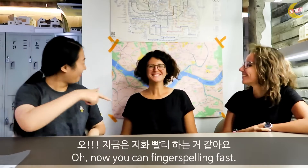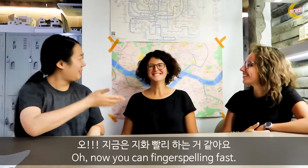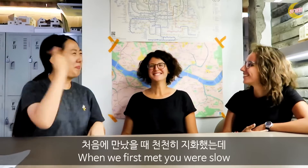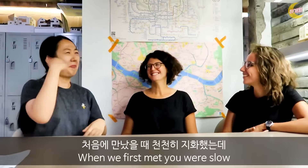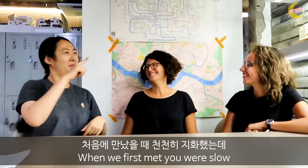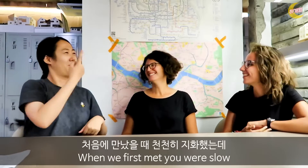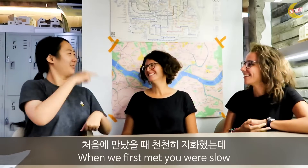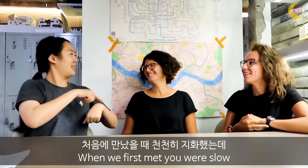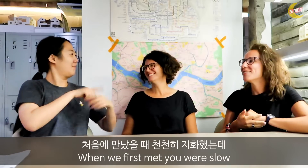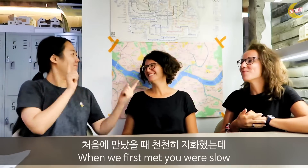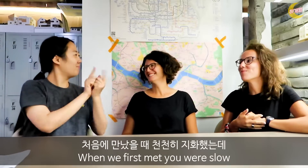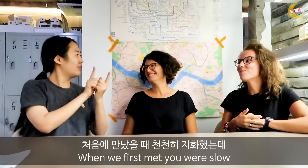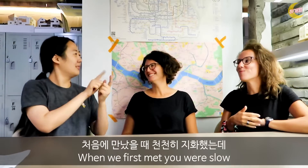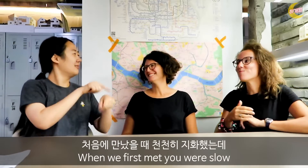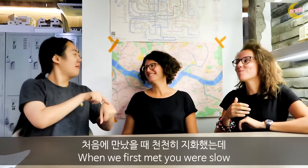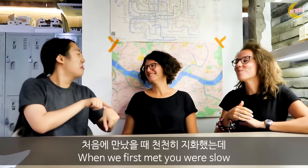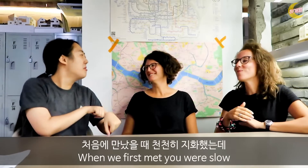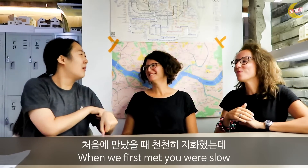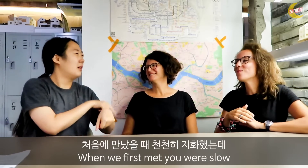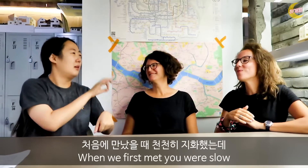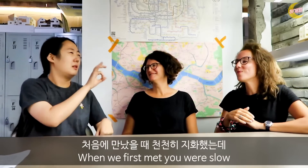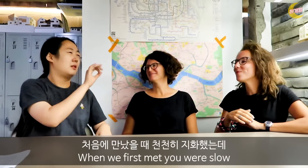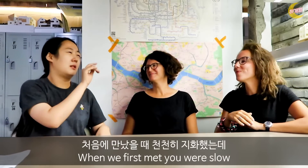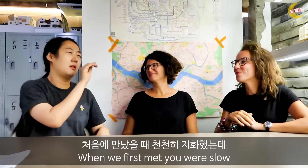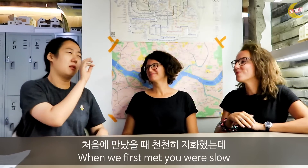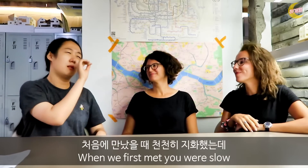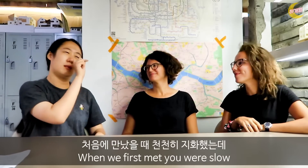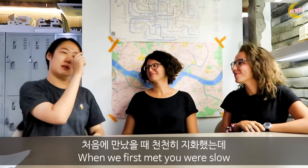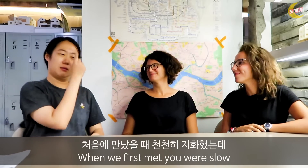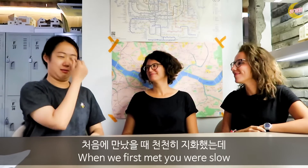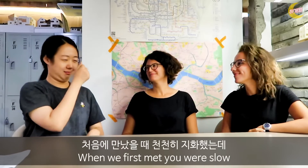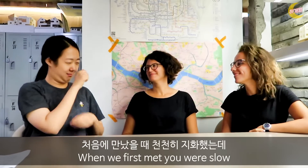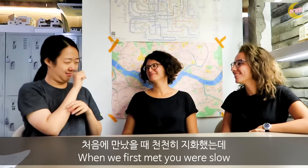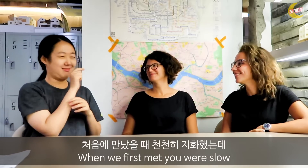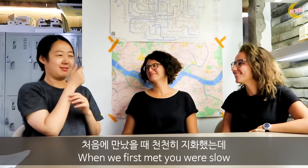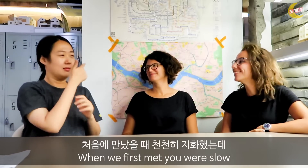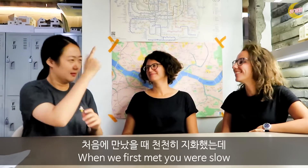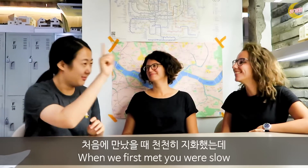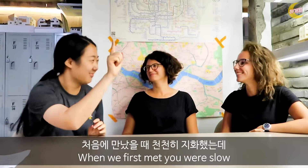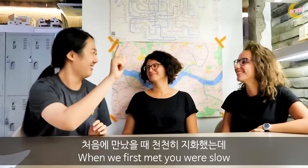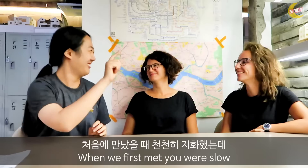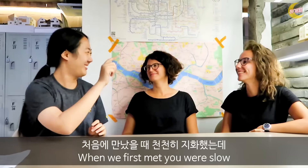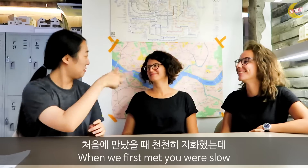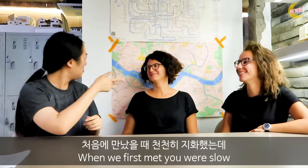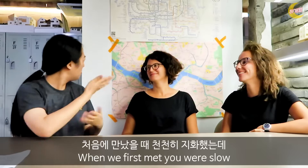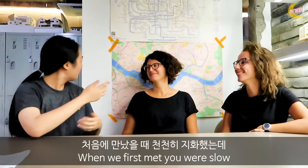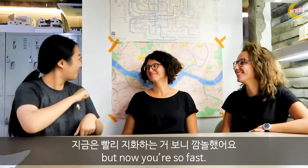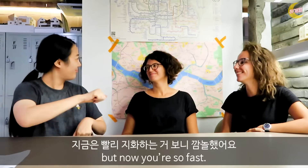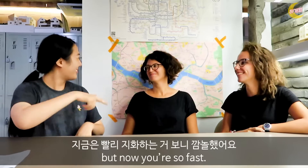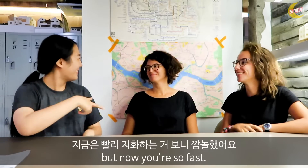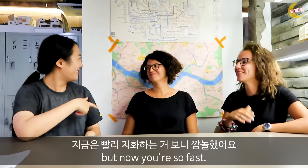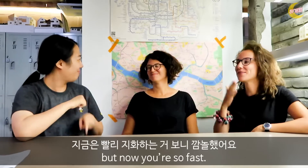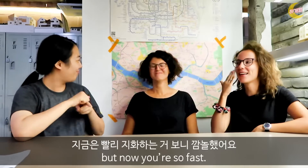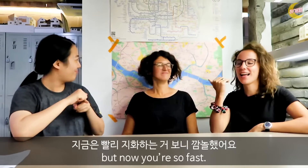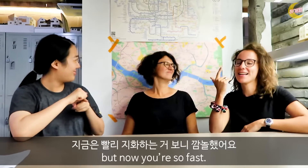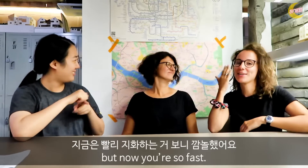Oh, now you can fingerspell fast. When we first met you were slow but now you’re so fast.